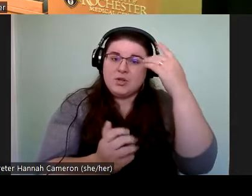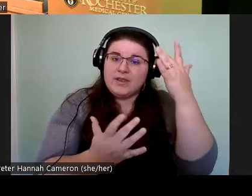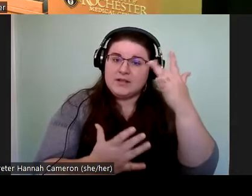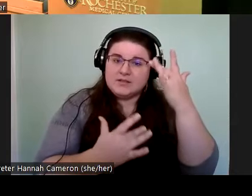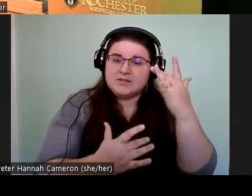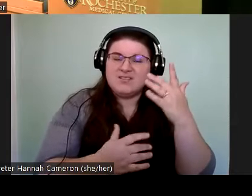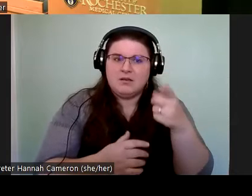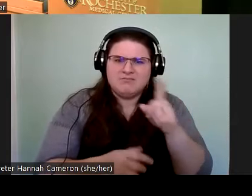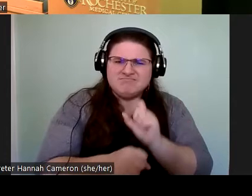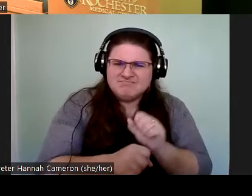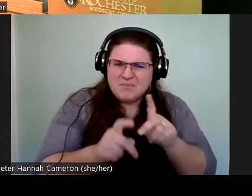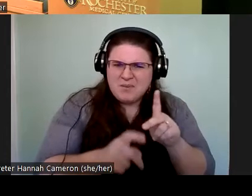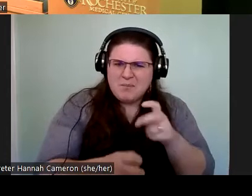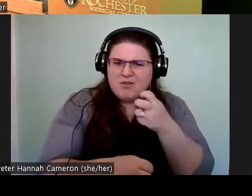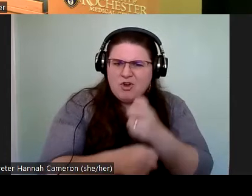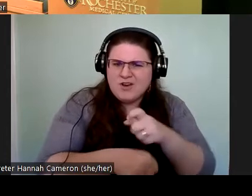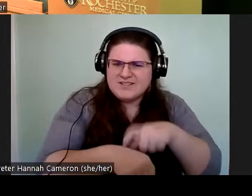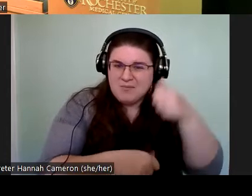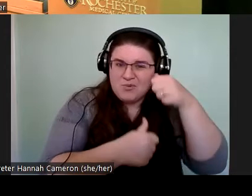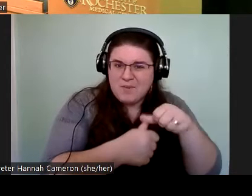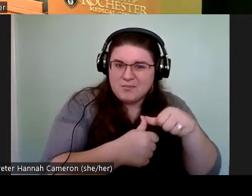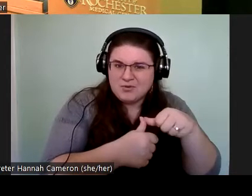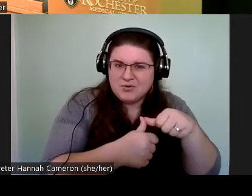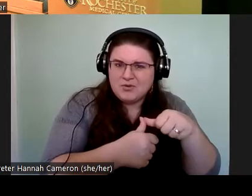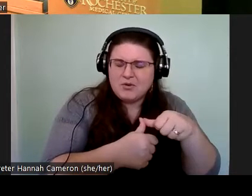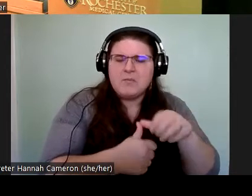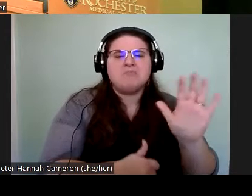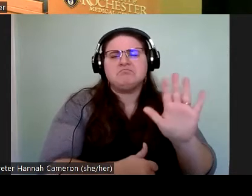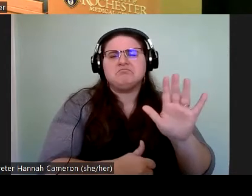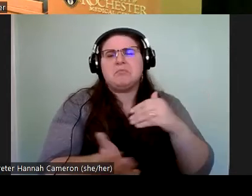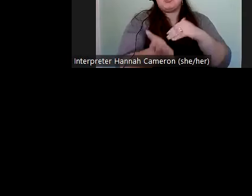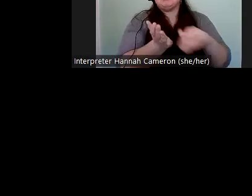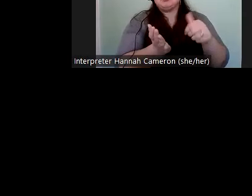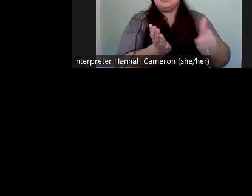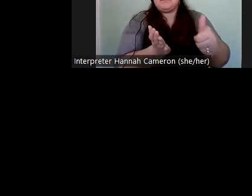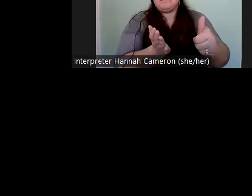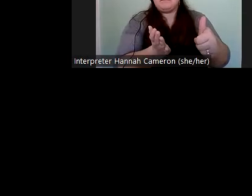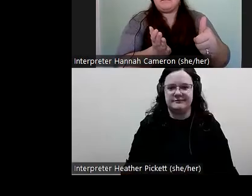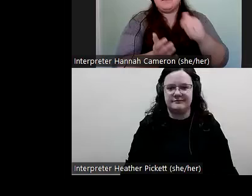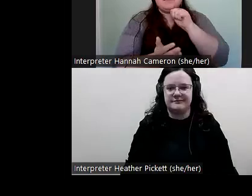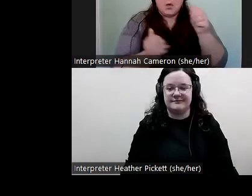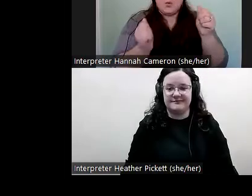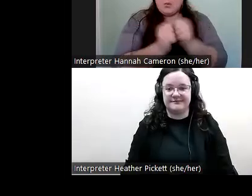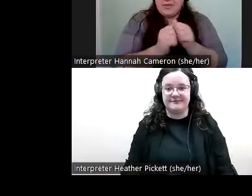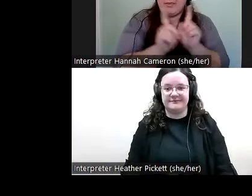remembering we're like no it's okay we don't you don't need to have anyone in the room and what we